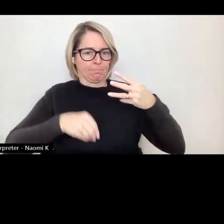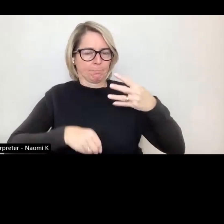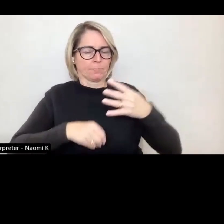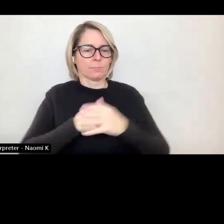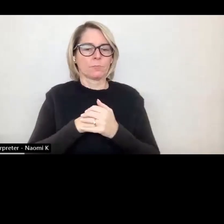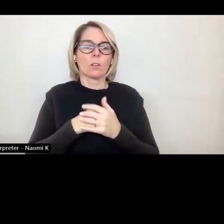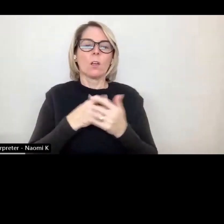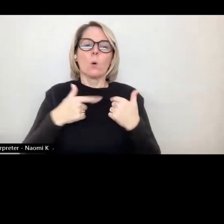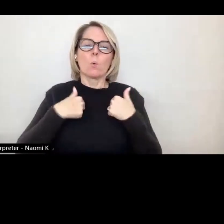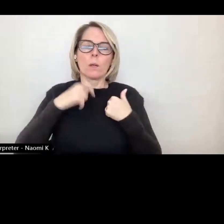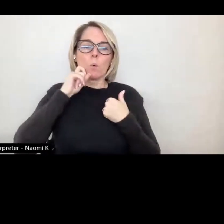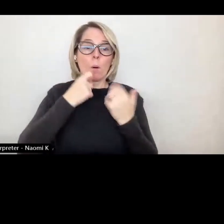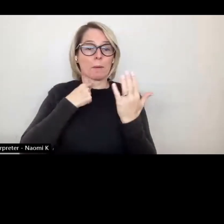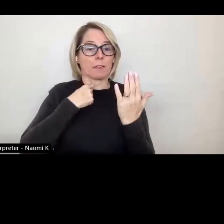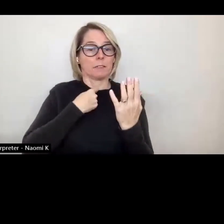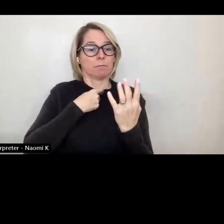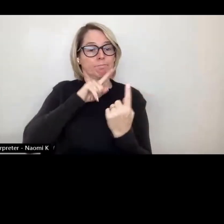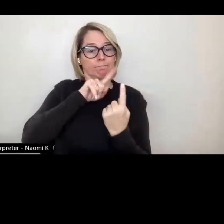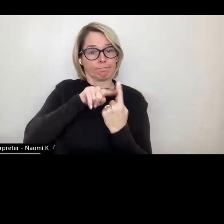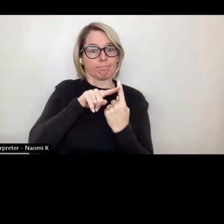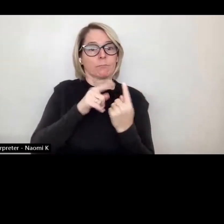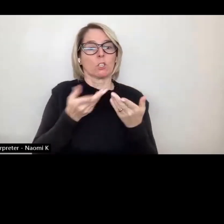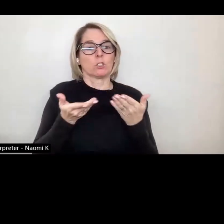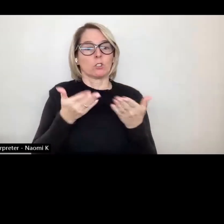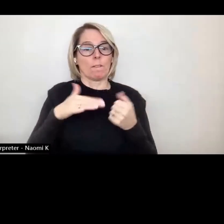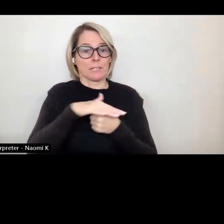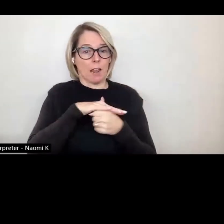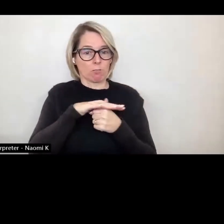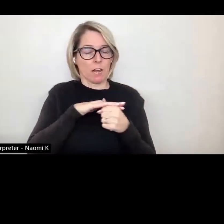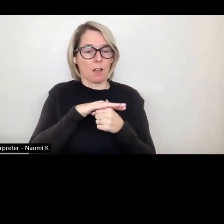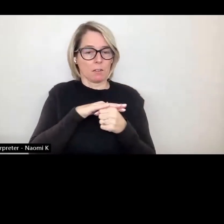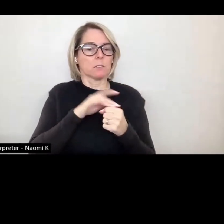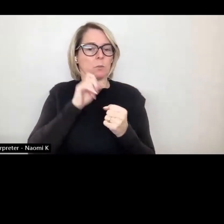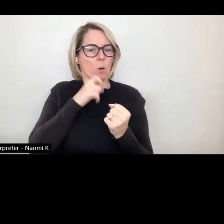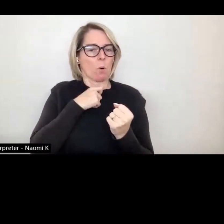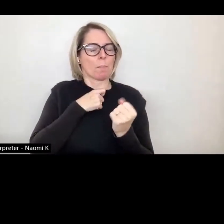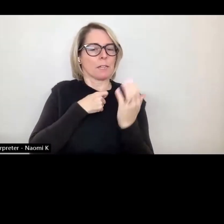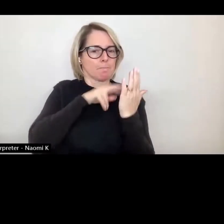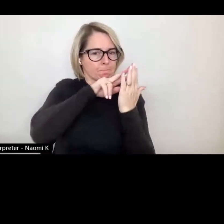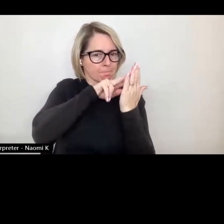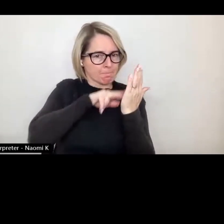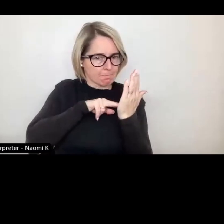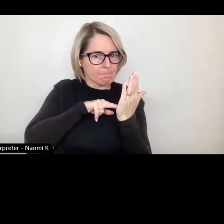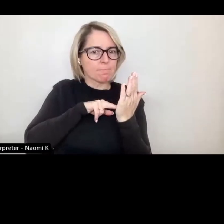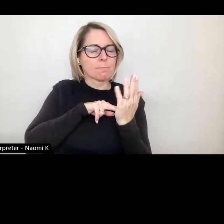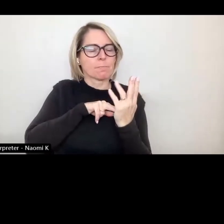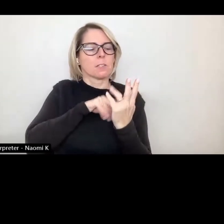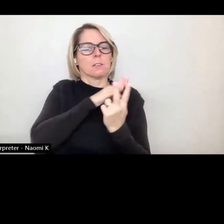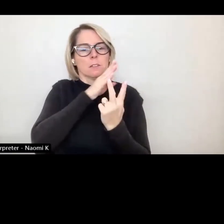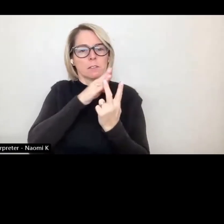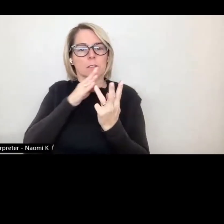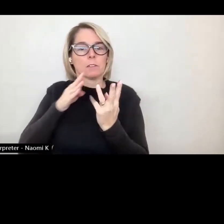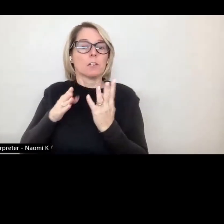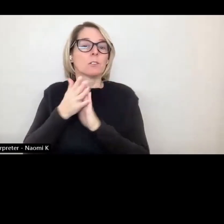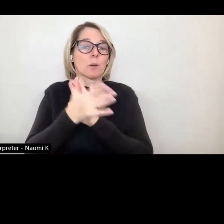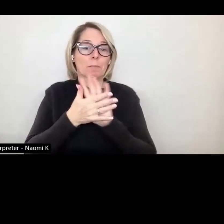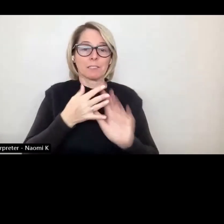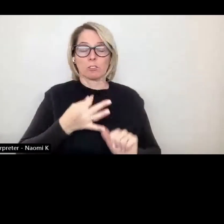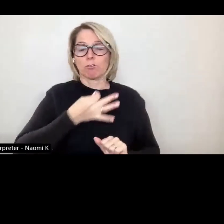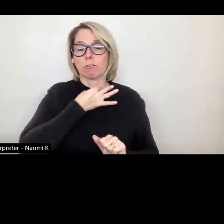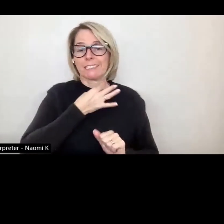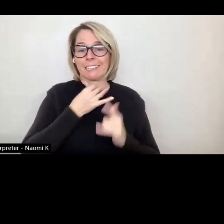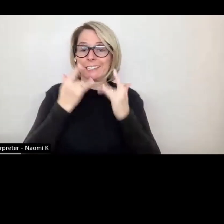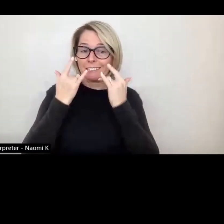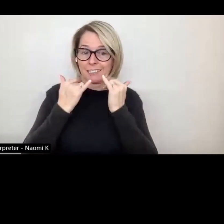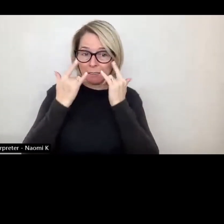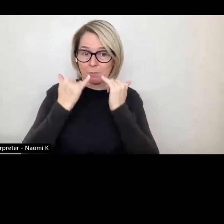So you do need to complete your risk assessment or you need to complete all of the mandatory attachments for each application.